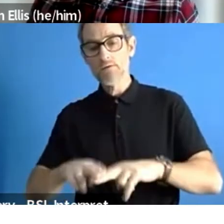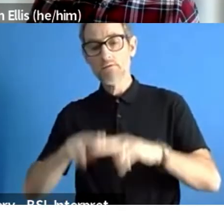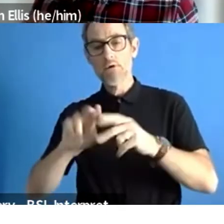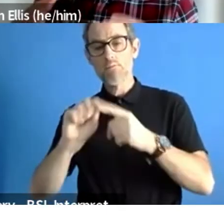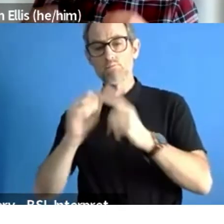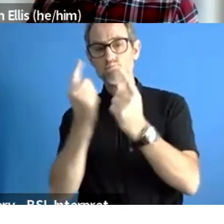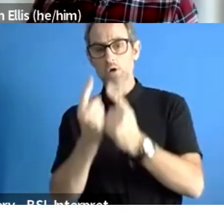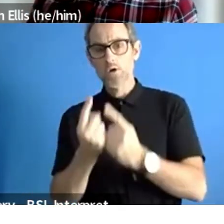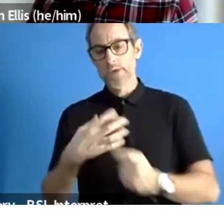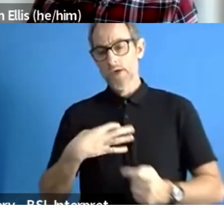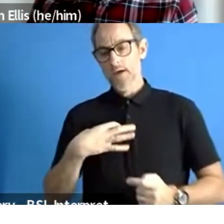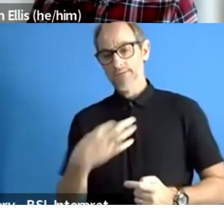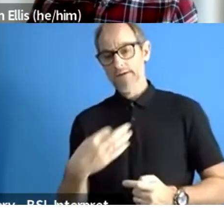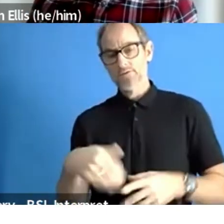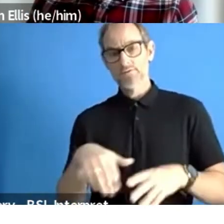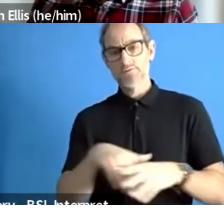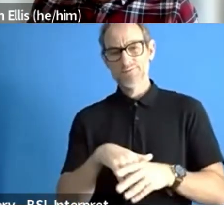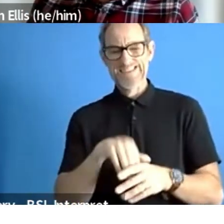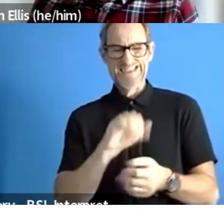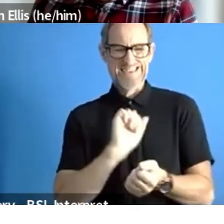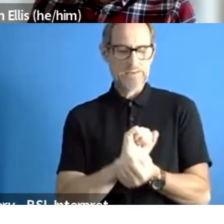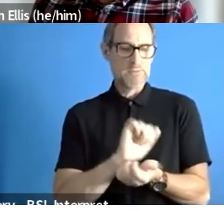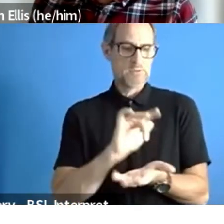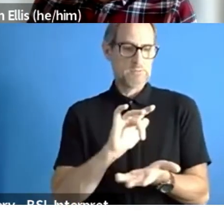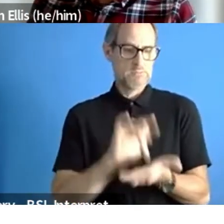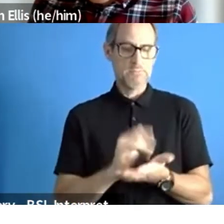project to keep accessibility and usability in the forefront of their